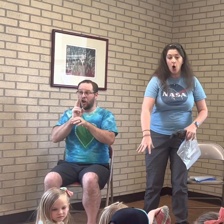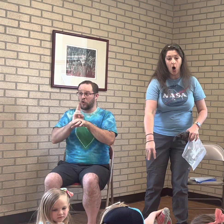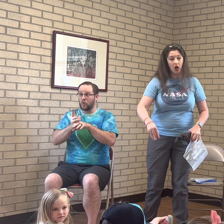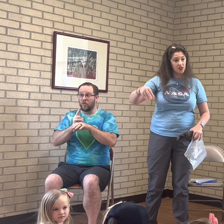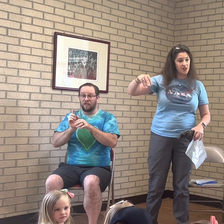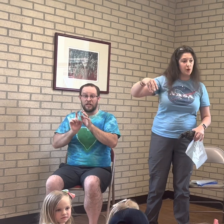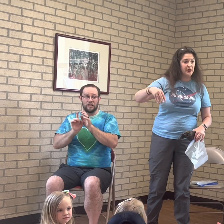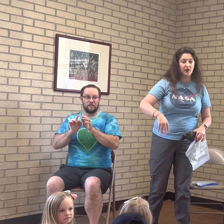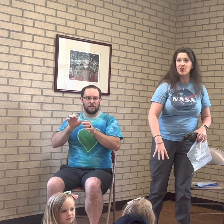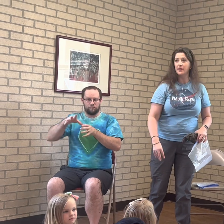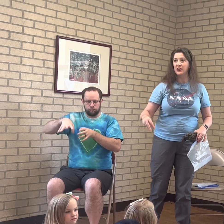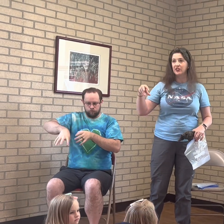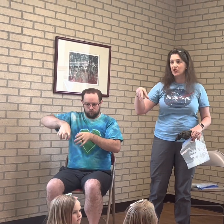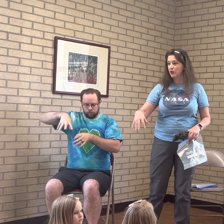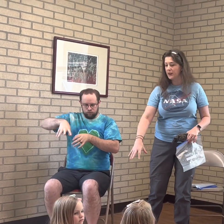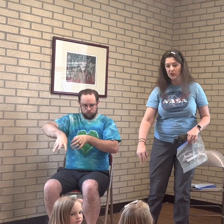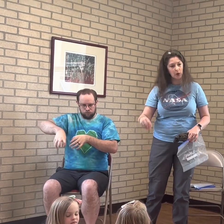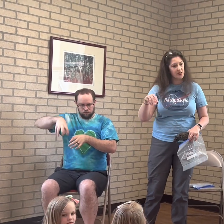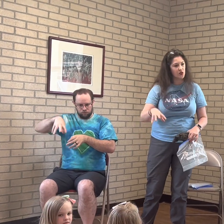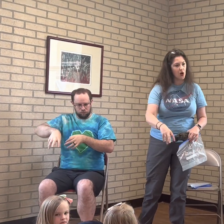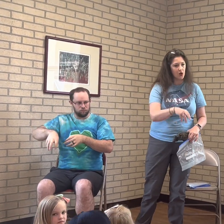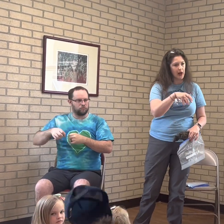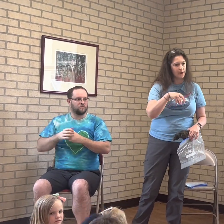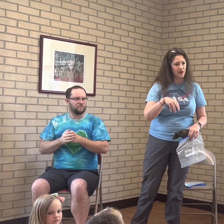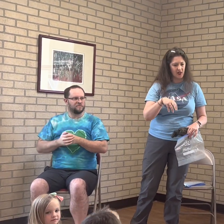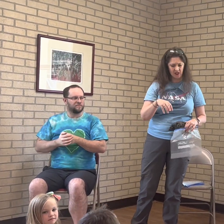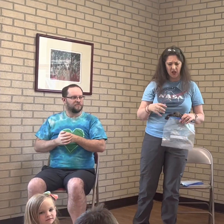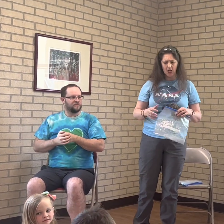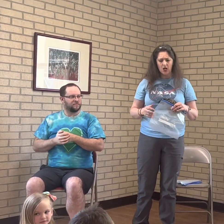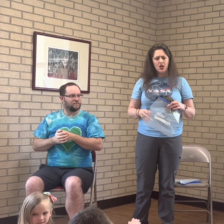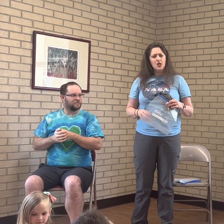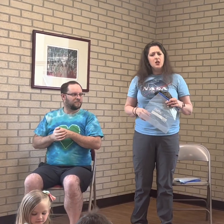tongs that you were talking about, like the sort of big, tweezer tong, grabber things.